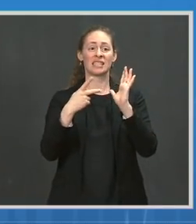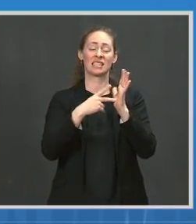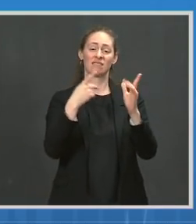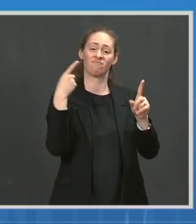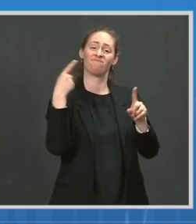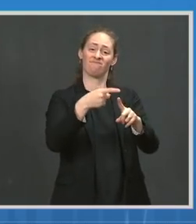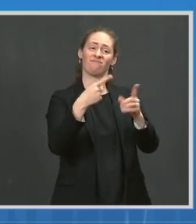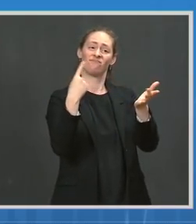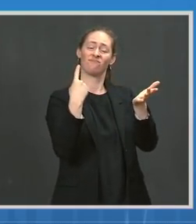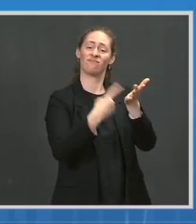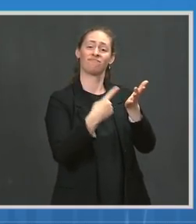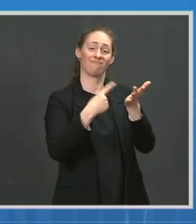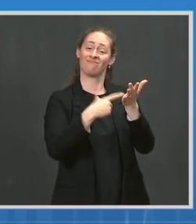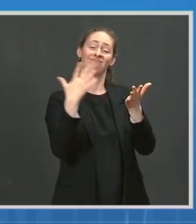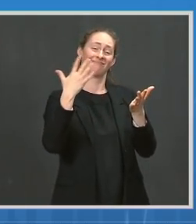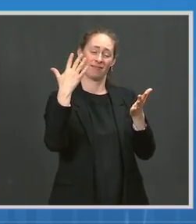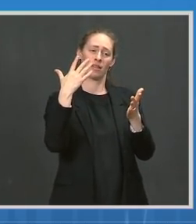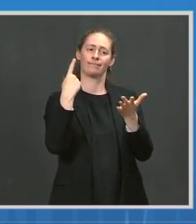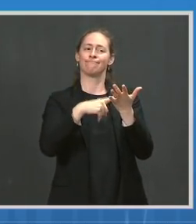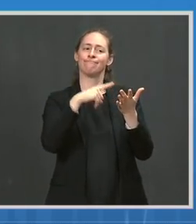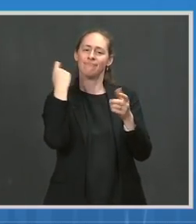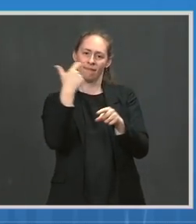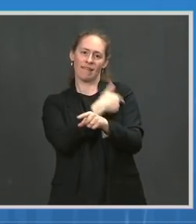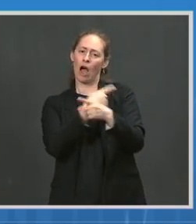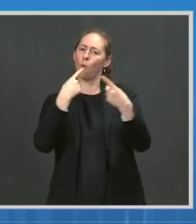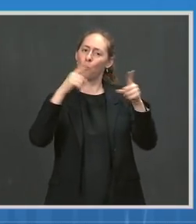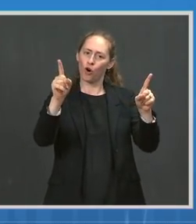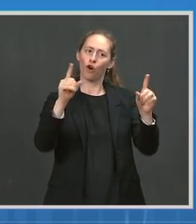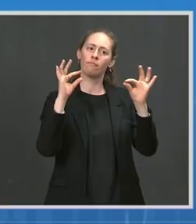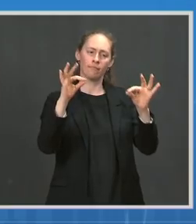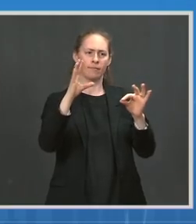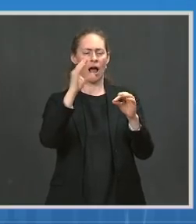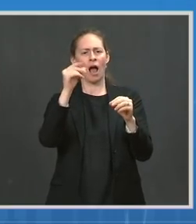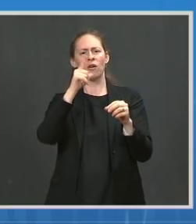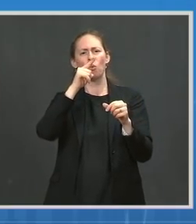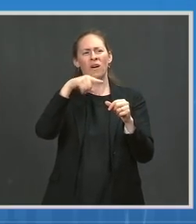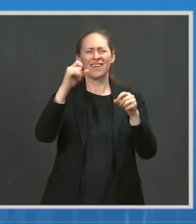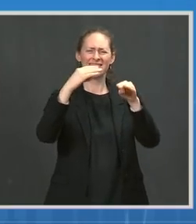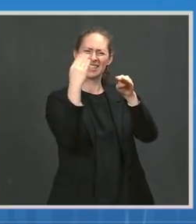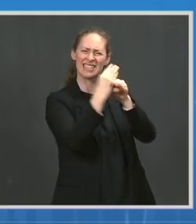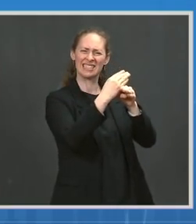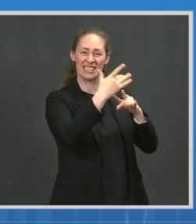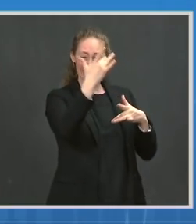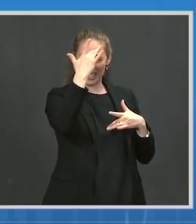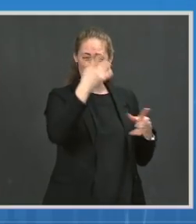They also help you prevent from getting seriously ill. Additionally, our current data suggests